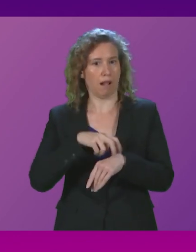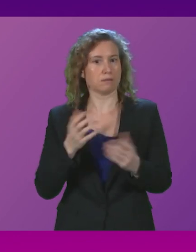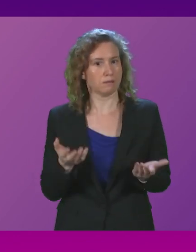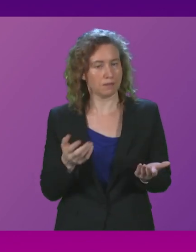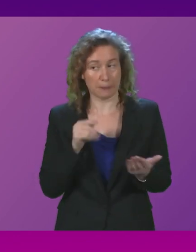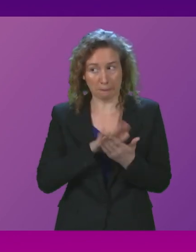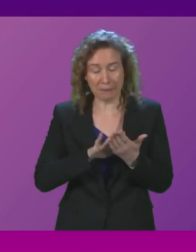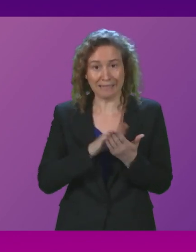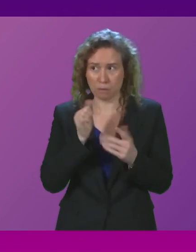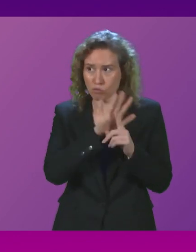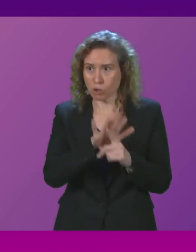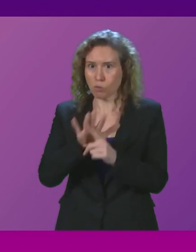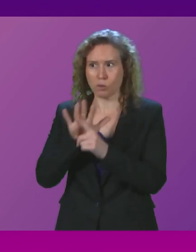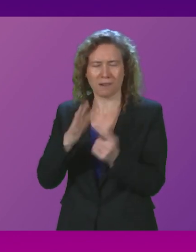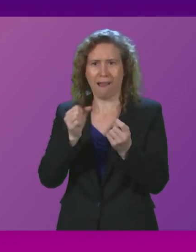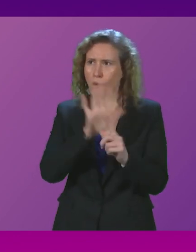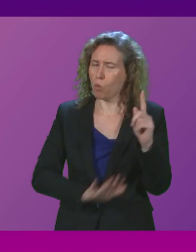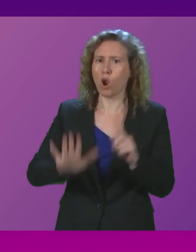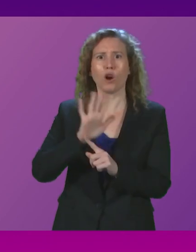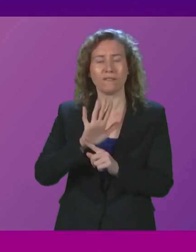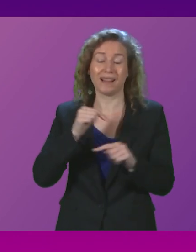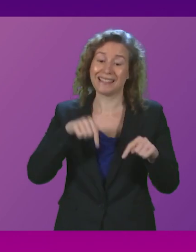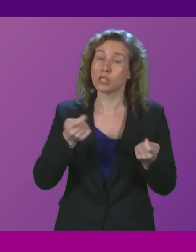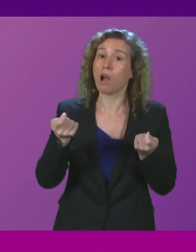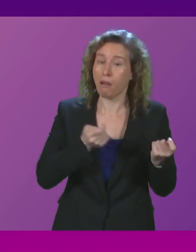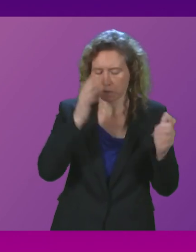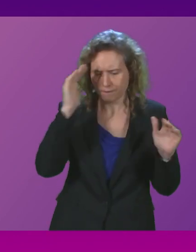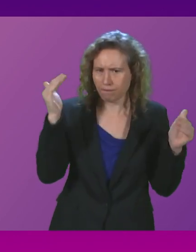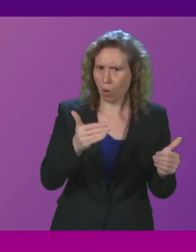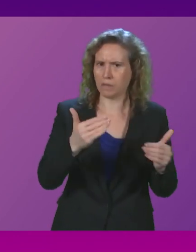The pressures exist everywhere and this Government is focused on ensuring that we support those